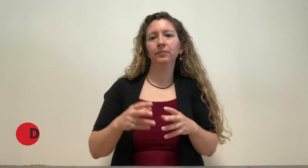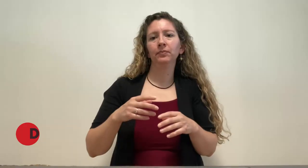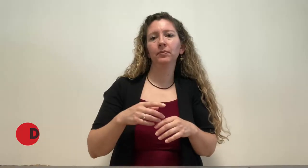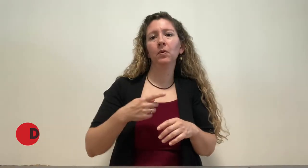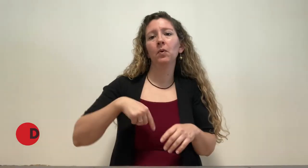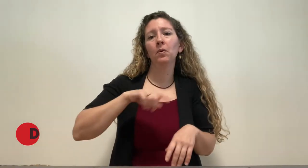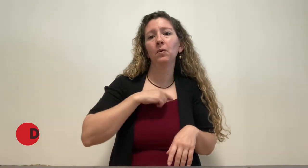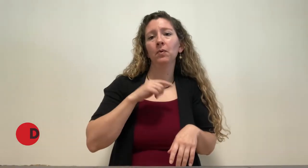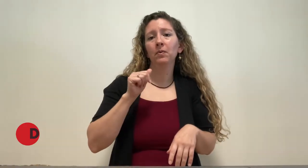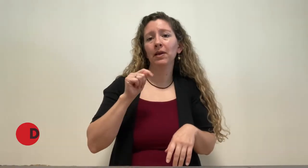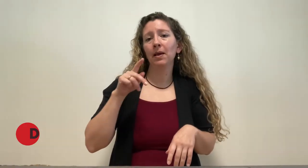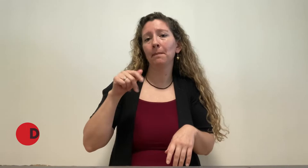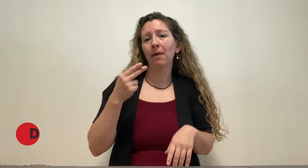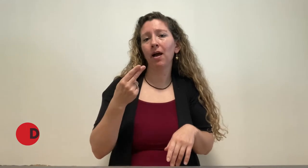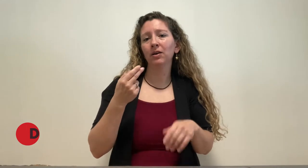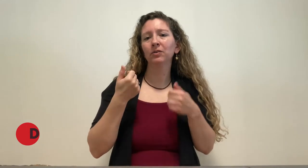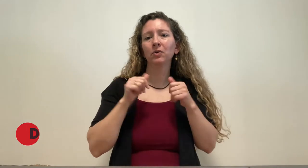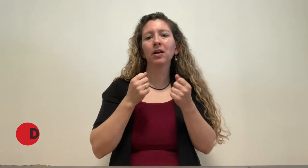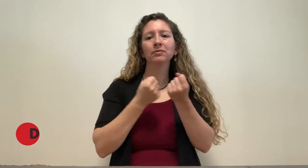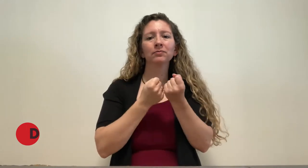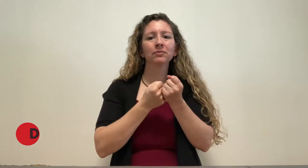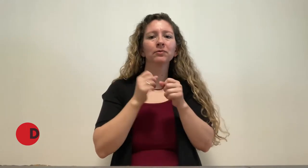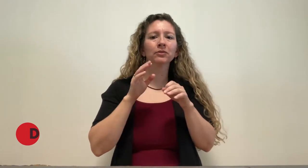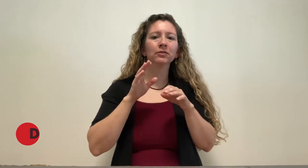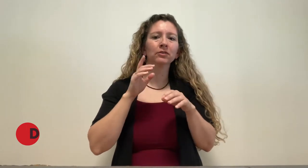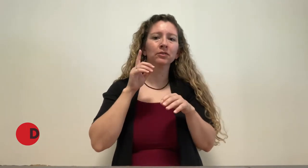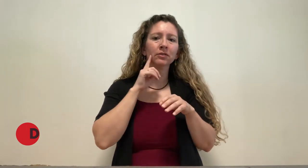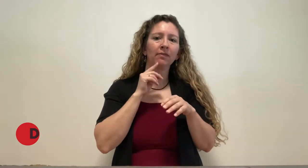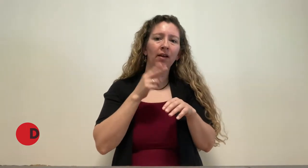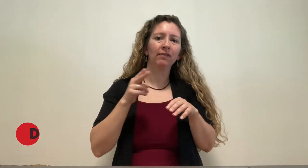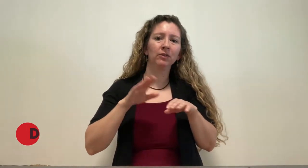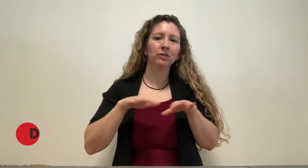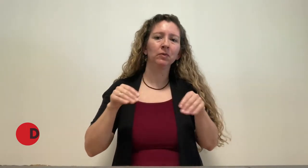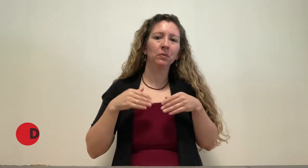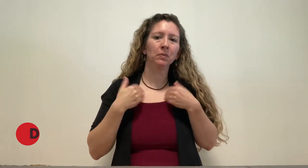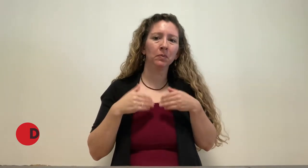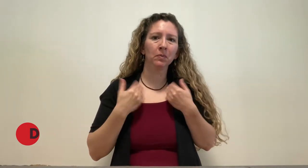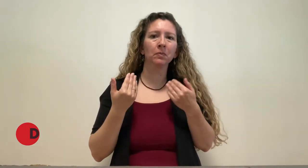We at PAH! try to support Deaf and hard of hearing children